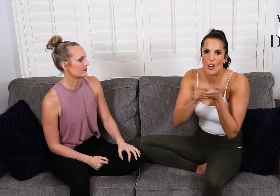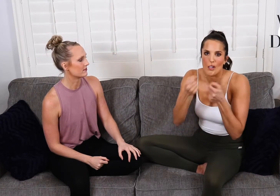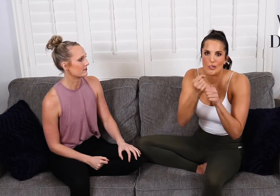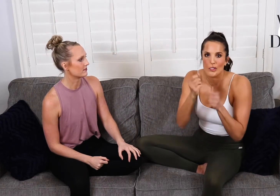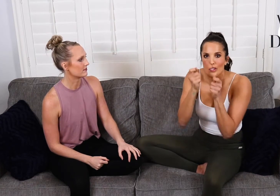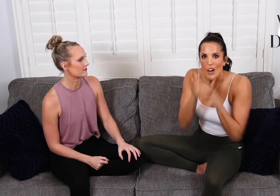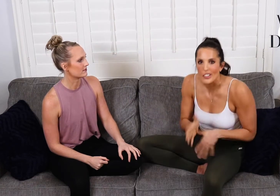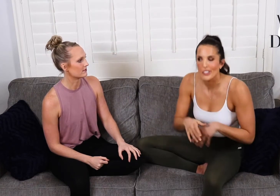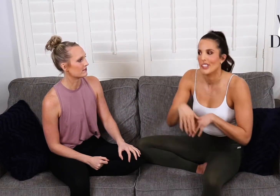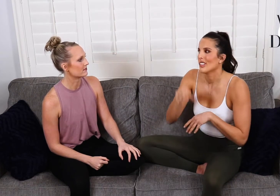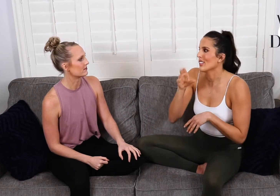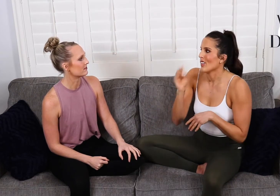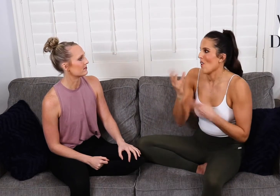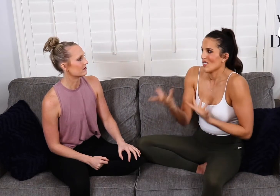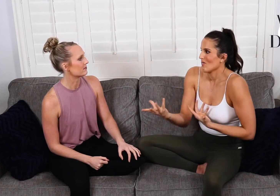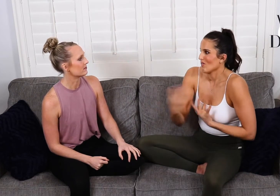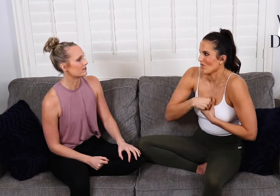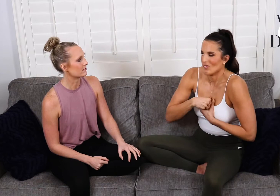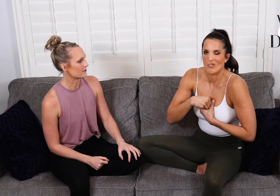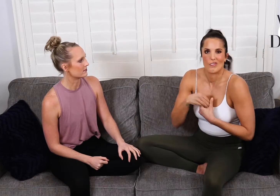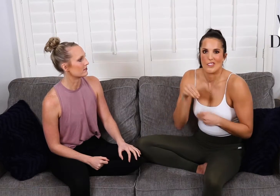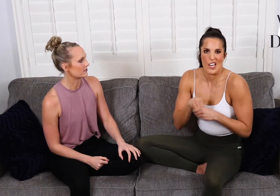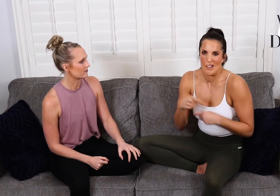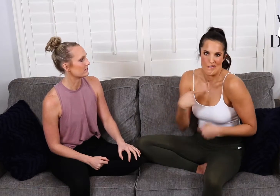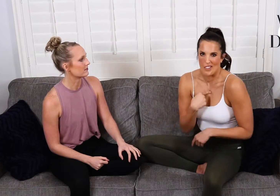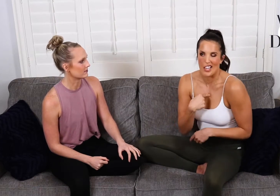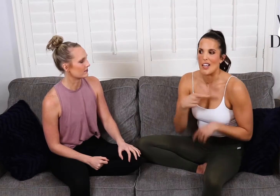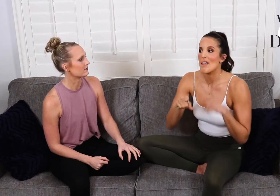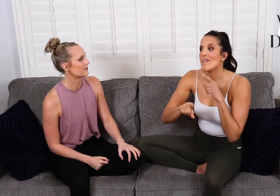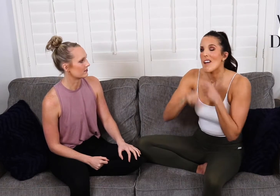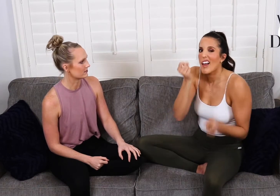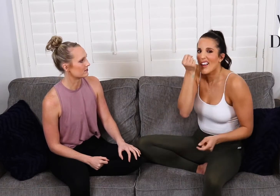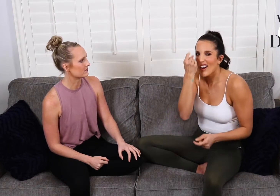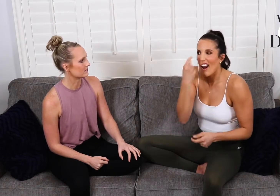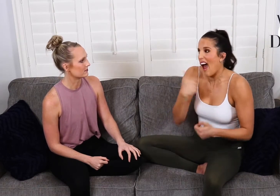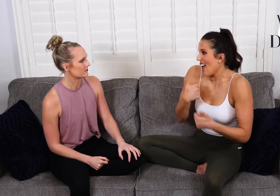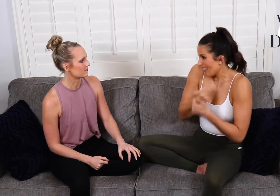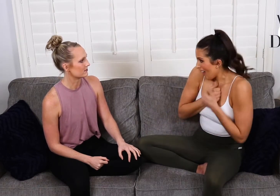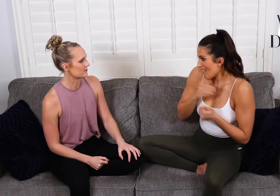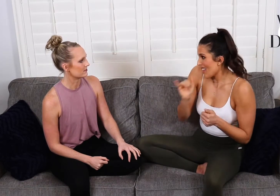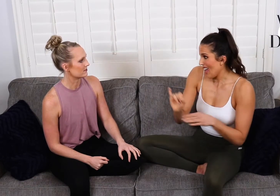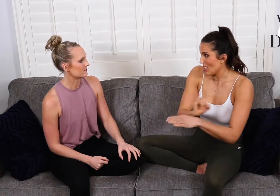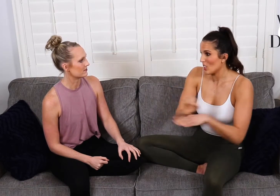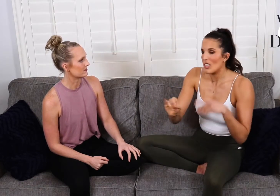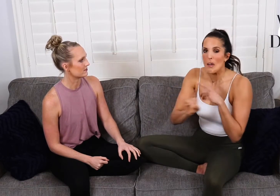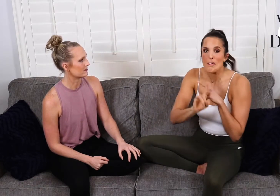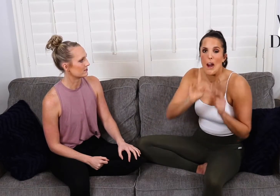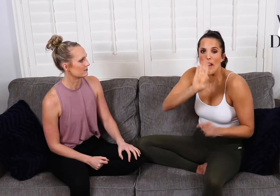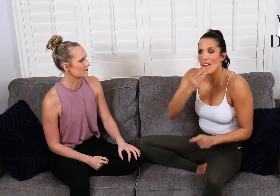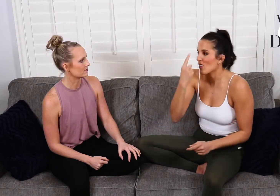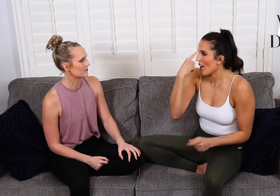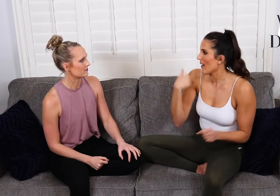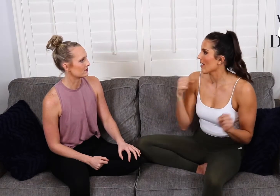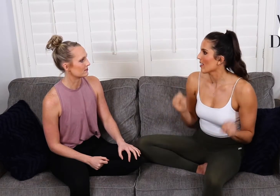a writer, producer, and director. So it's a part of me. But even though it's a part of me, I never thought